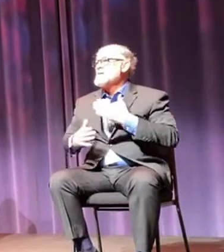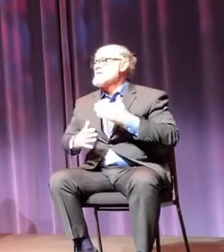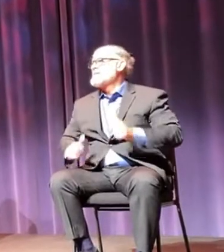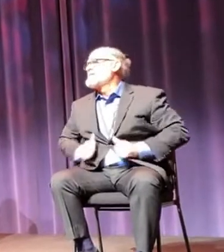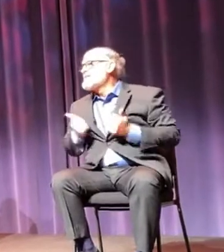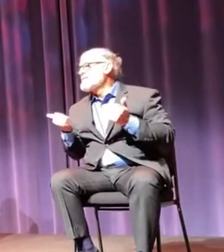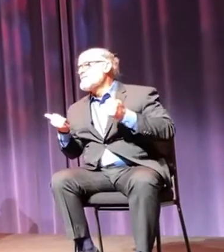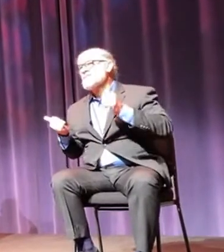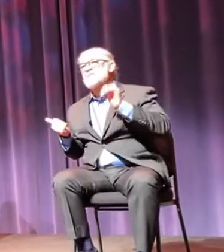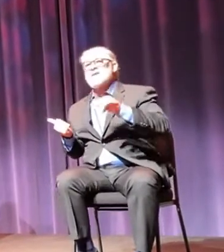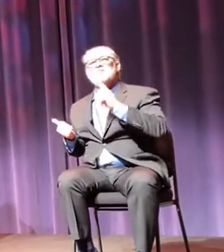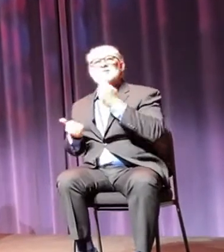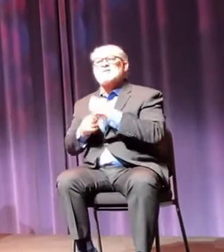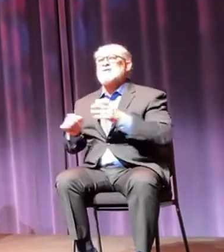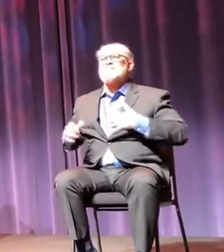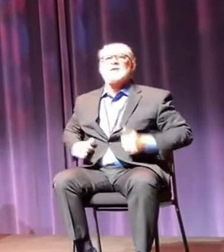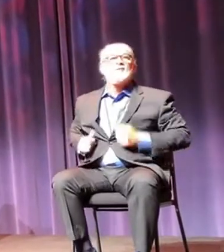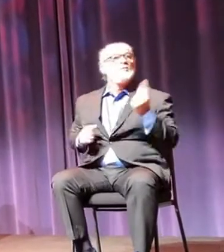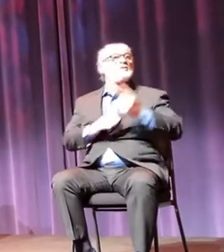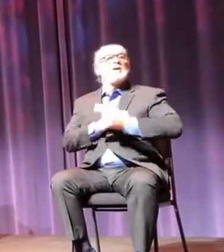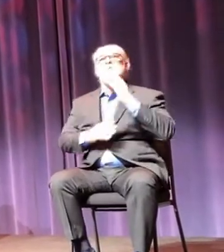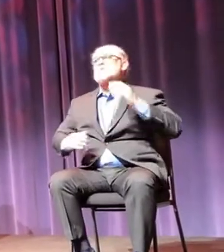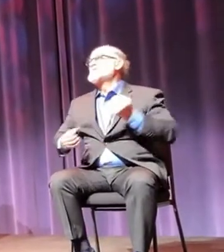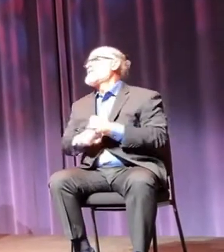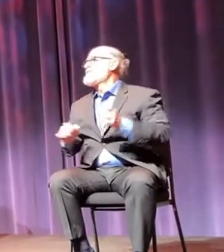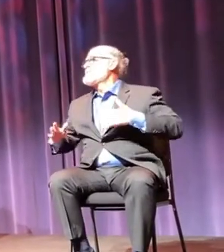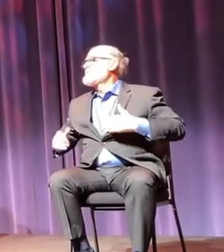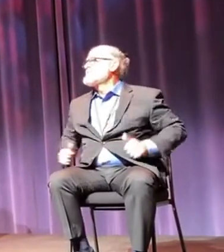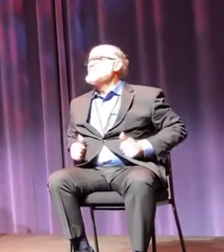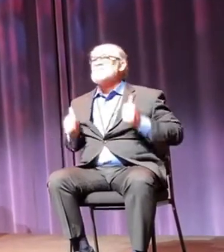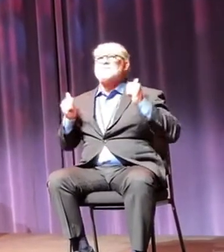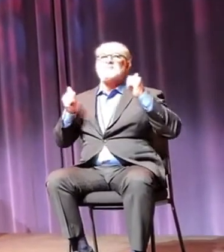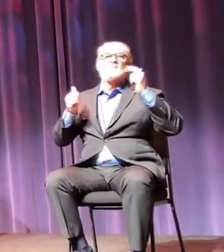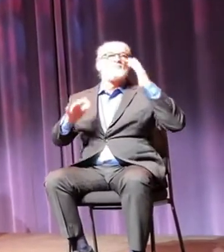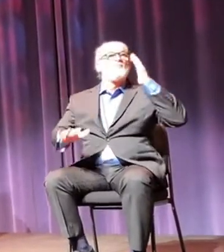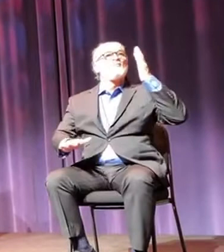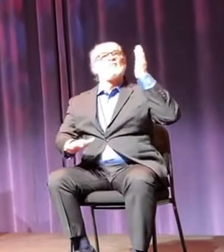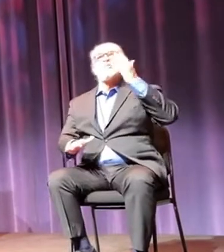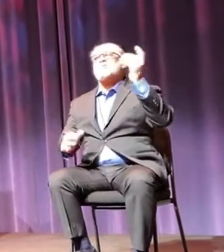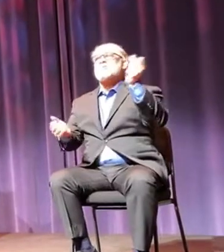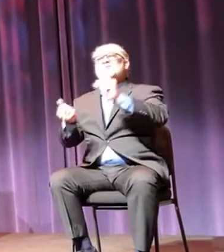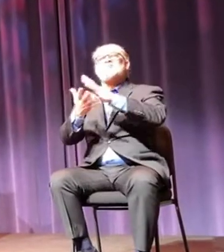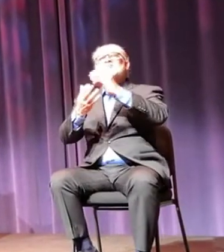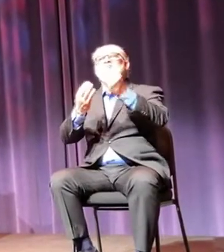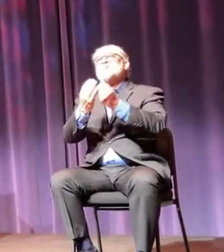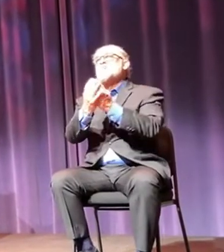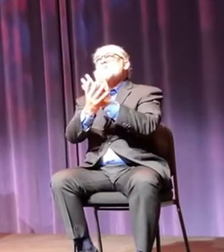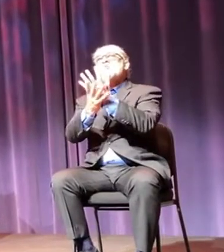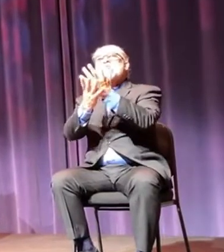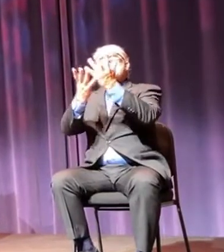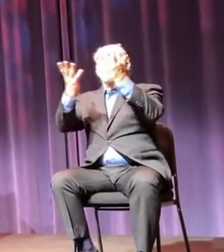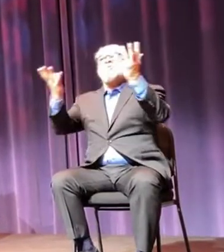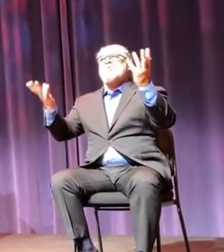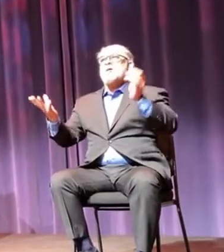is saving my life, will one day save my life. The future blooms like a sakura.